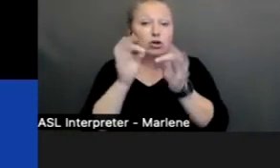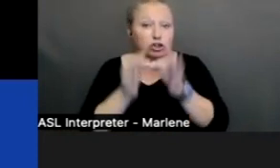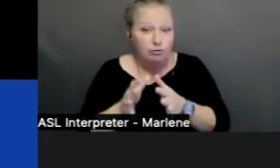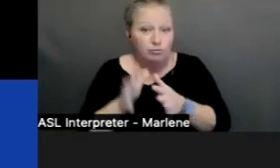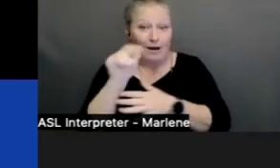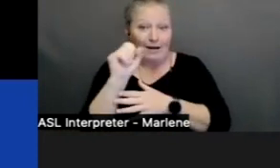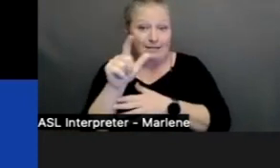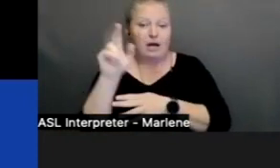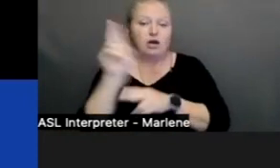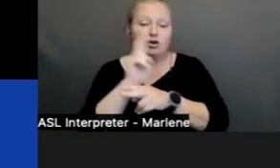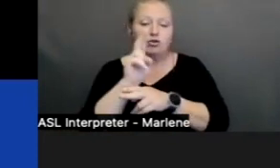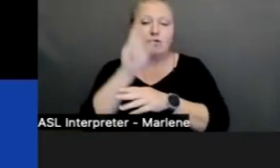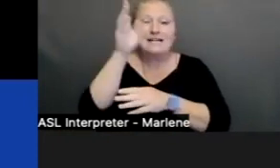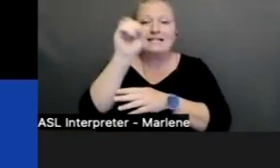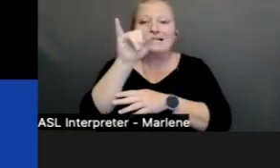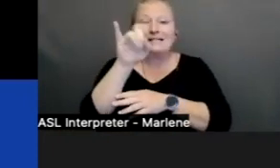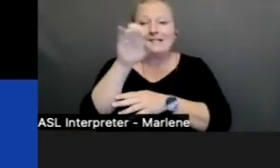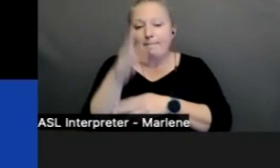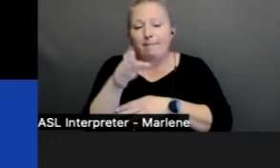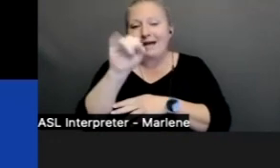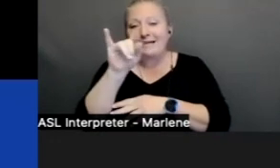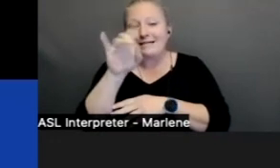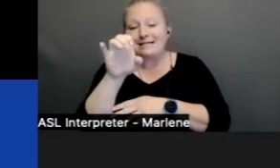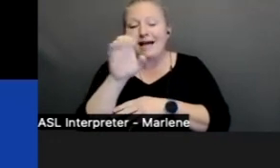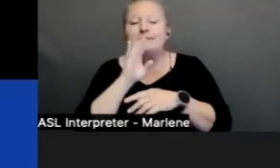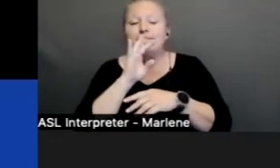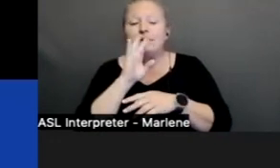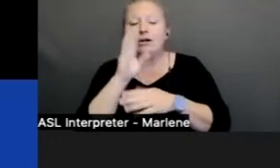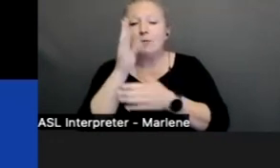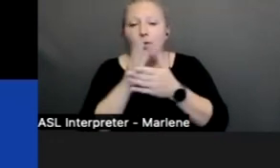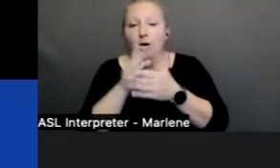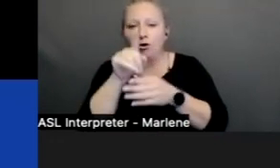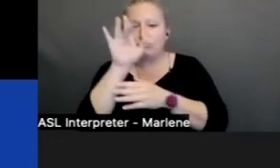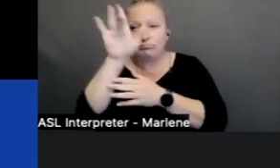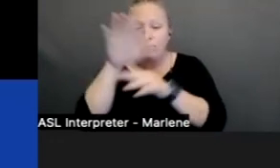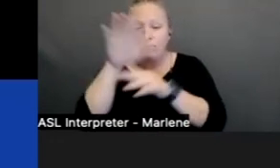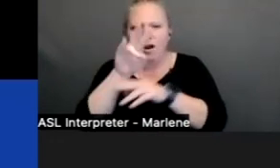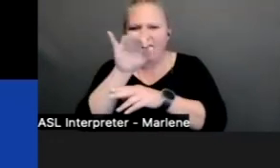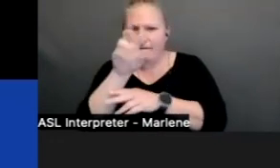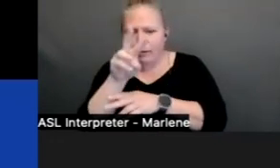have the side by side speaker mode enabled on your view. We also have closed captioning available.